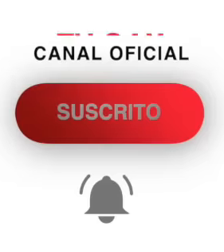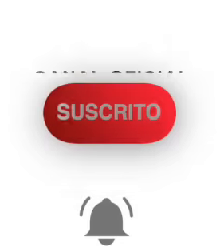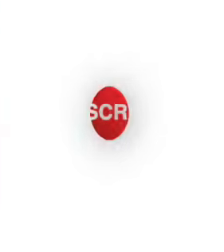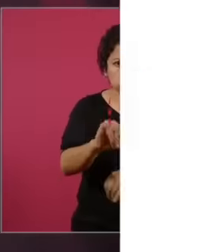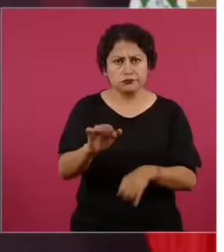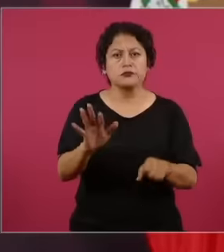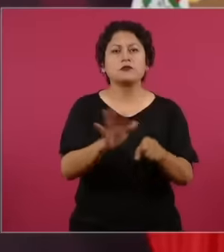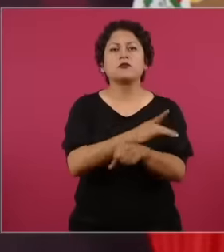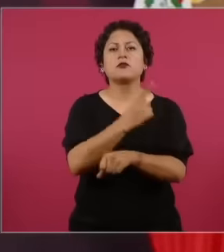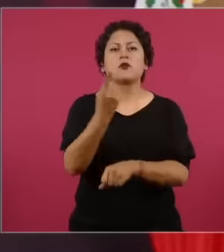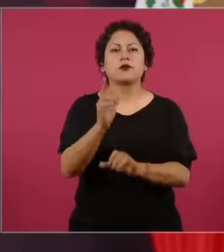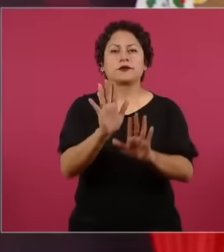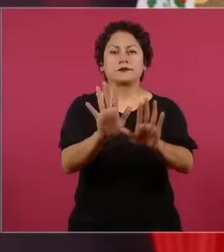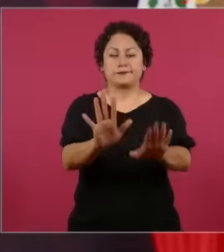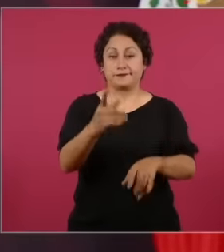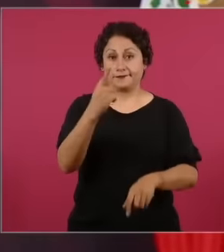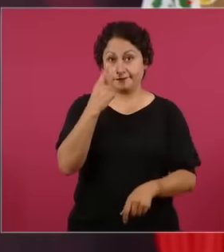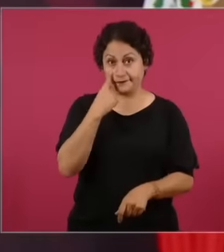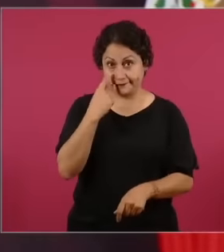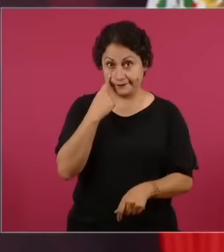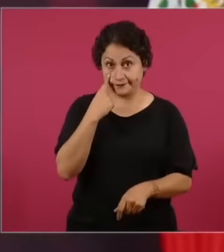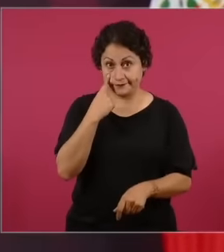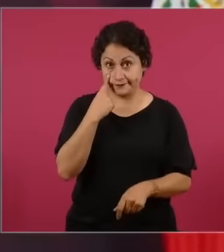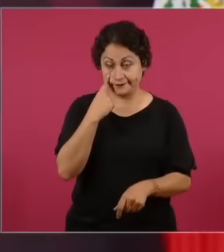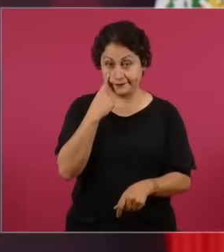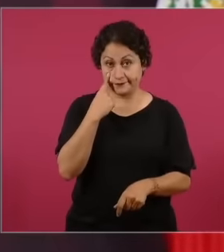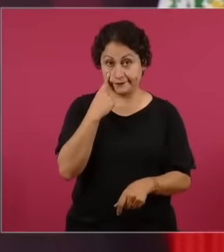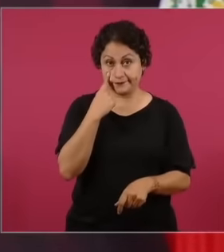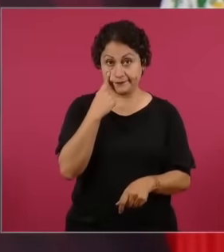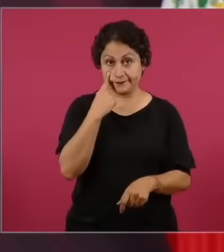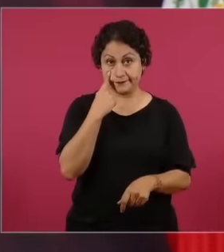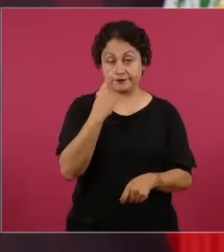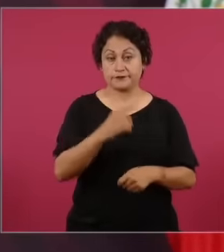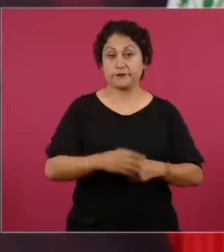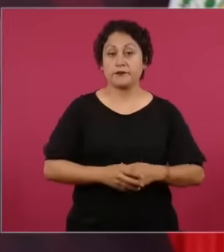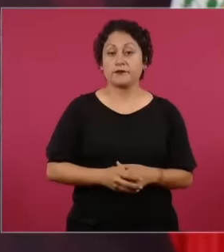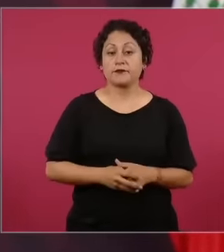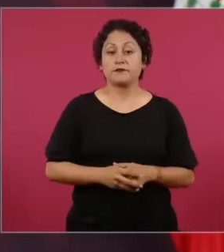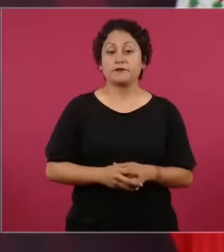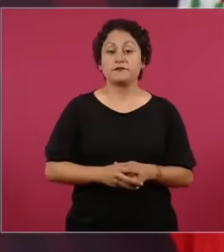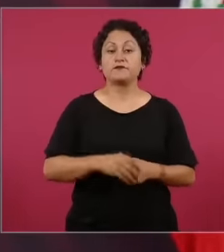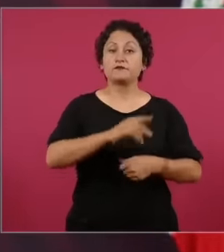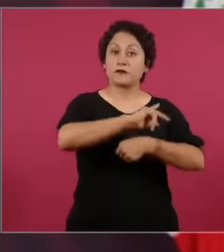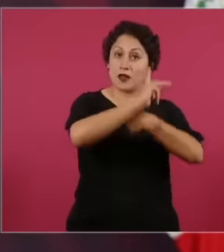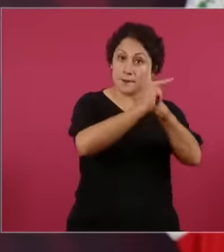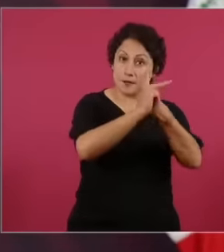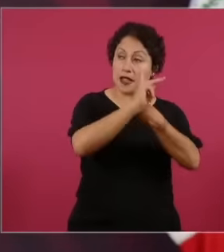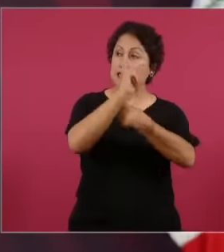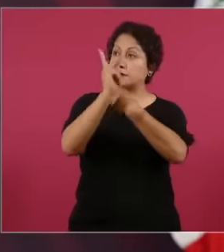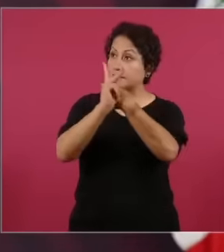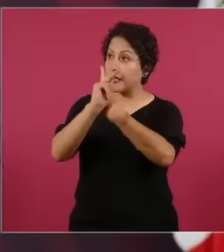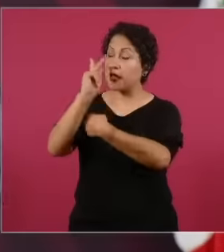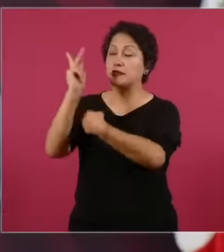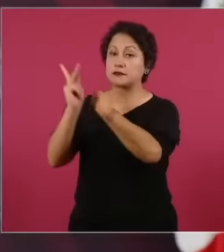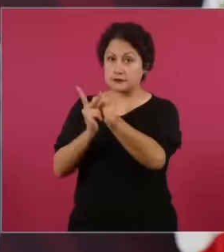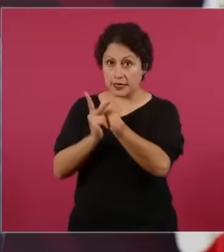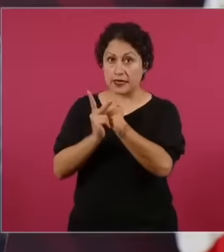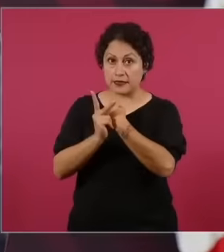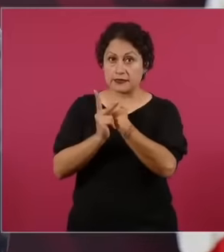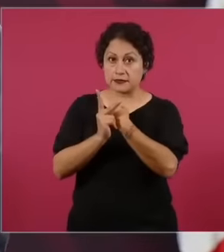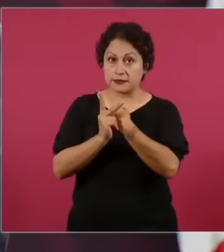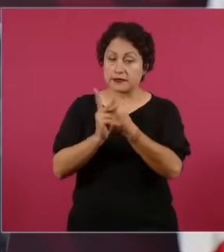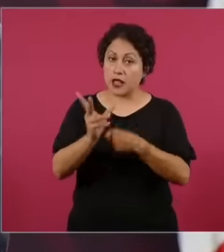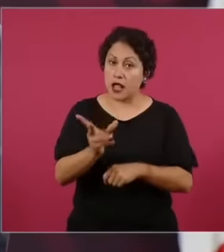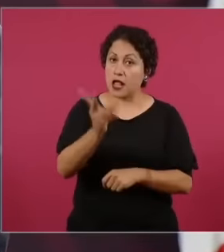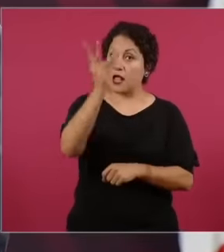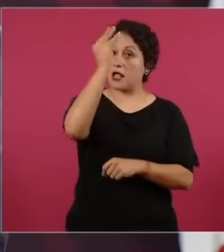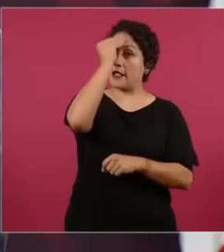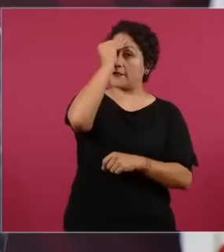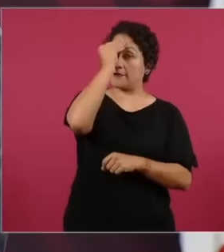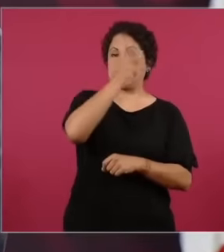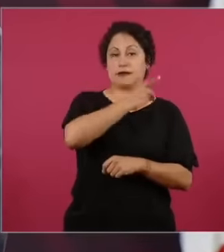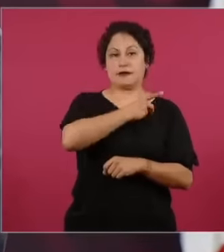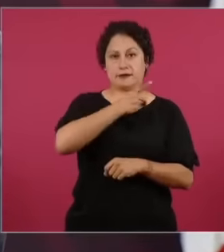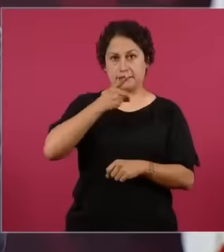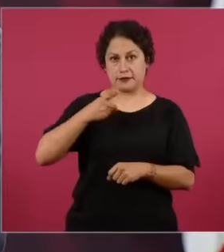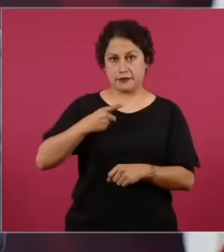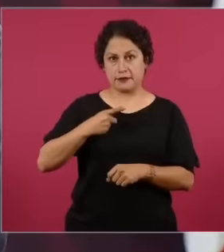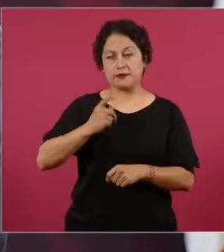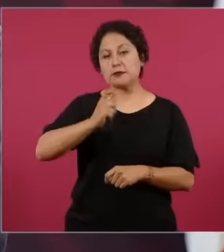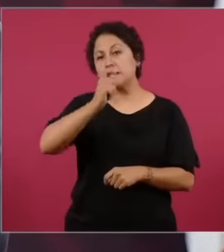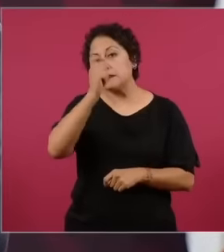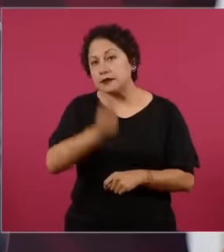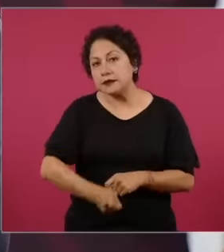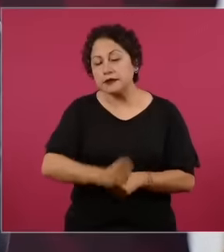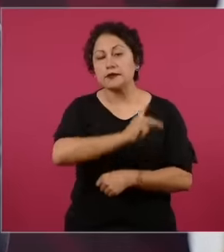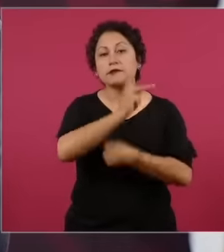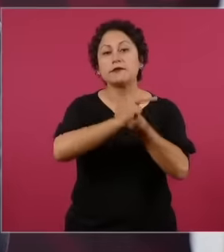learn to respect the sovereignty of Mexico it's not just